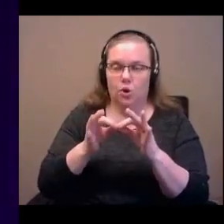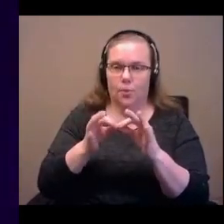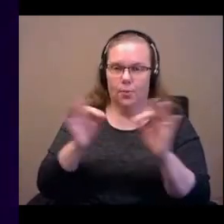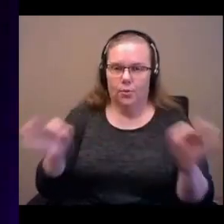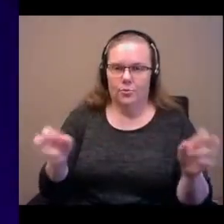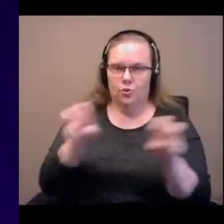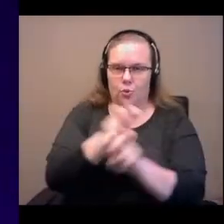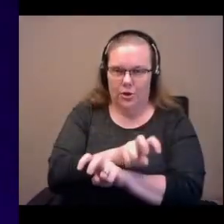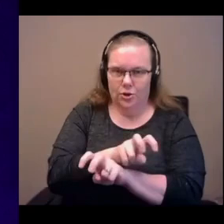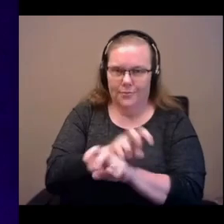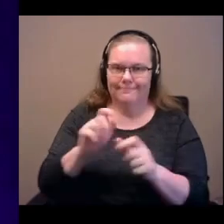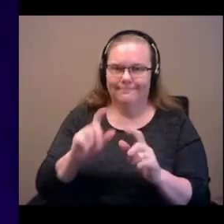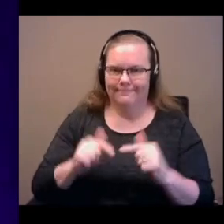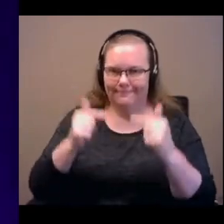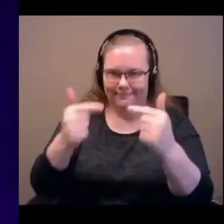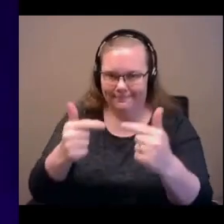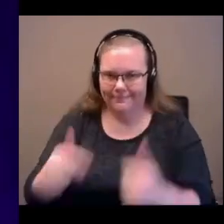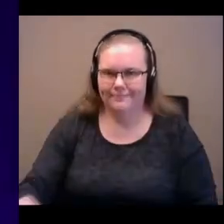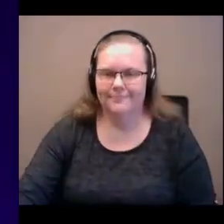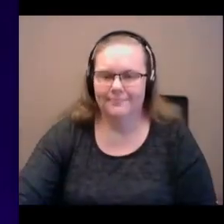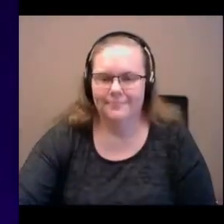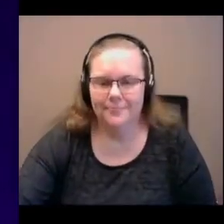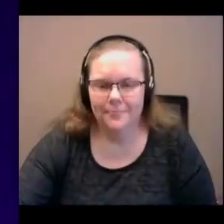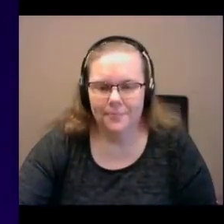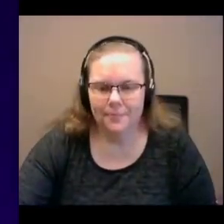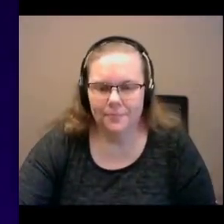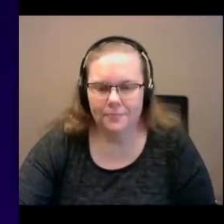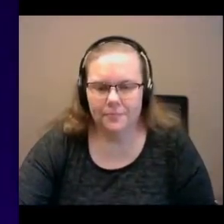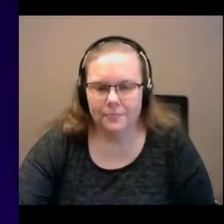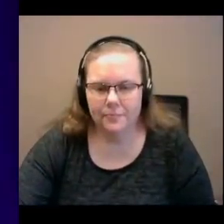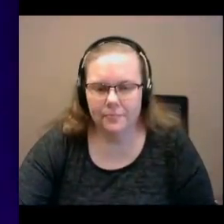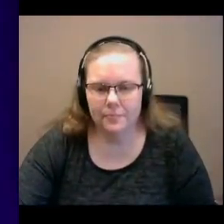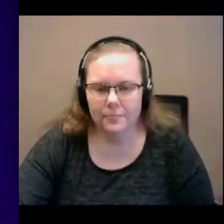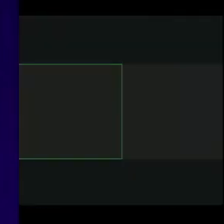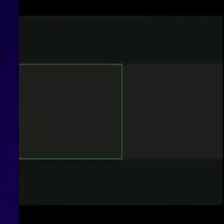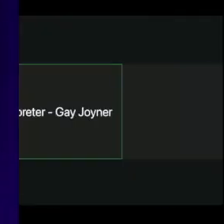And so in a variety of situations, highlighting a gap can encourage people to take that desired